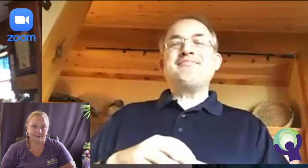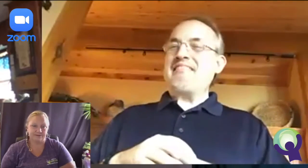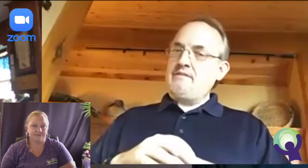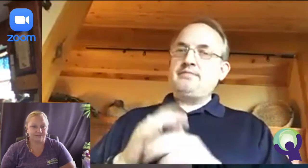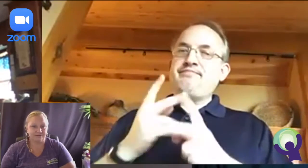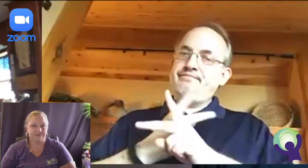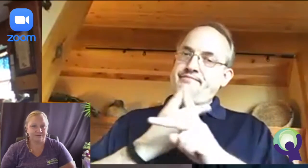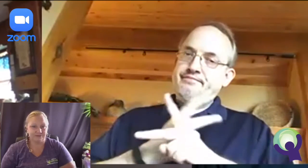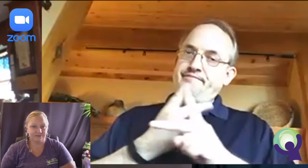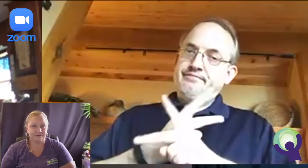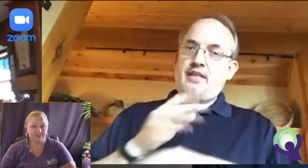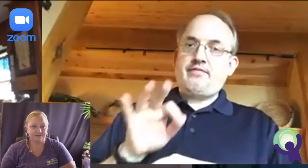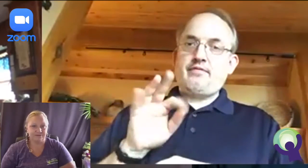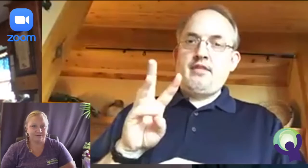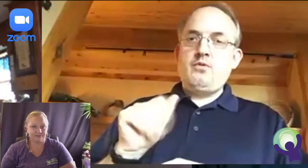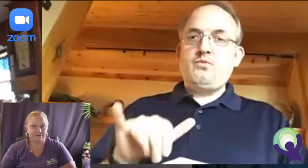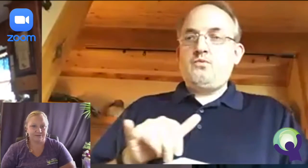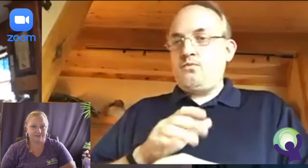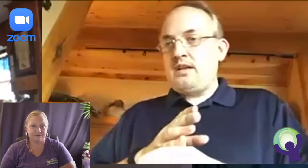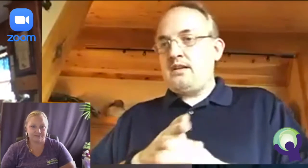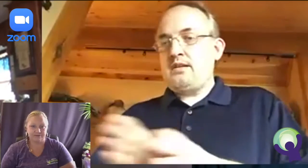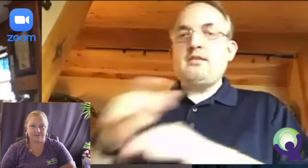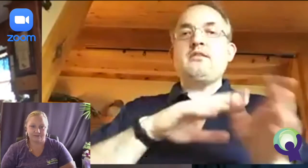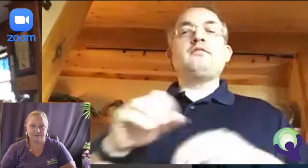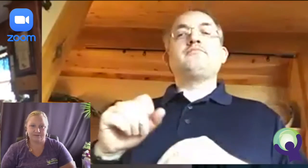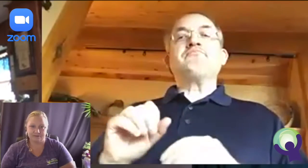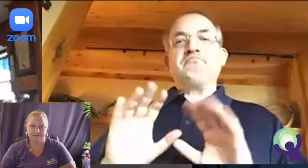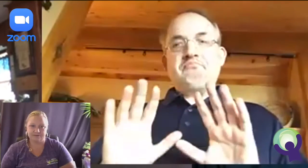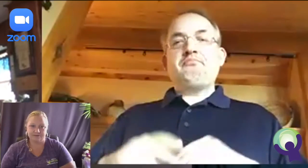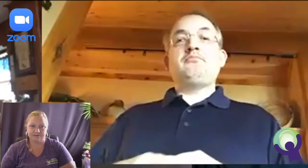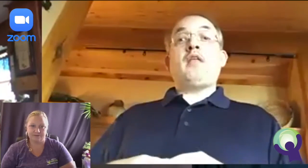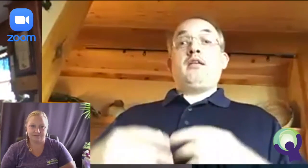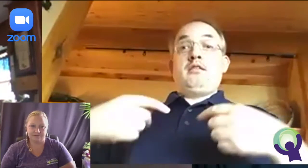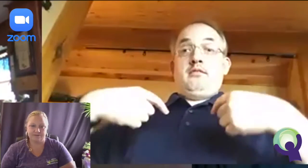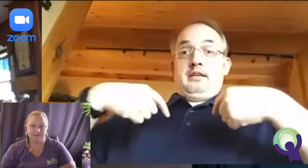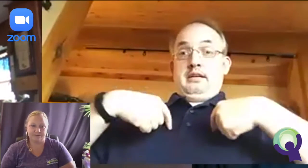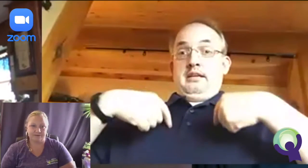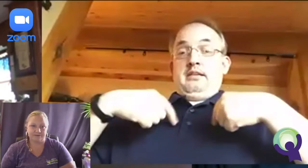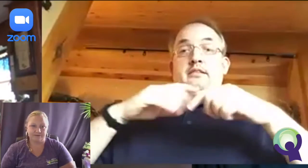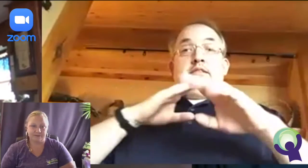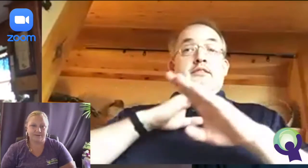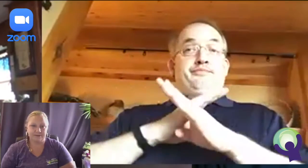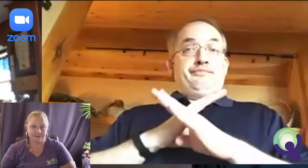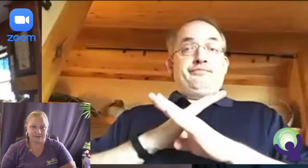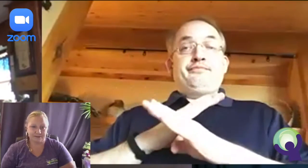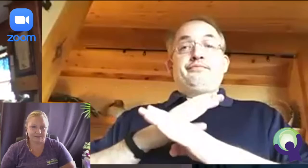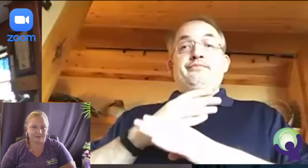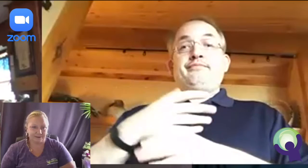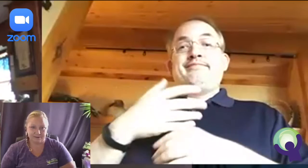for sure that has become another barrier. You have to figure out ways to get around those.